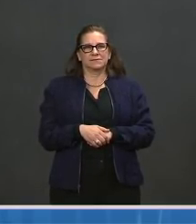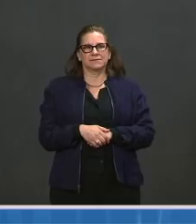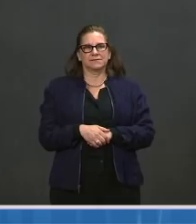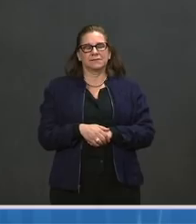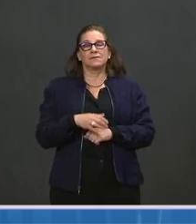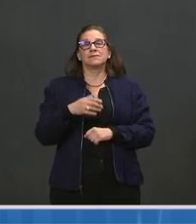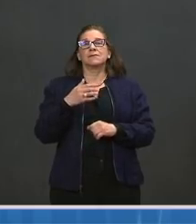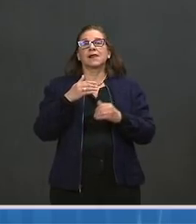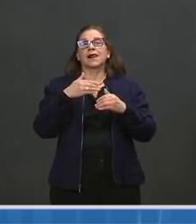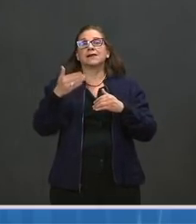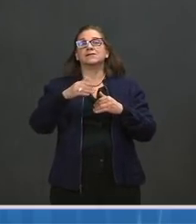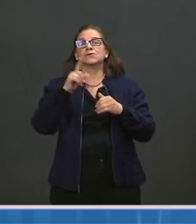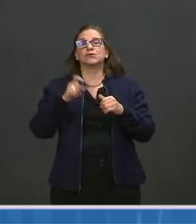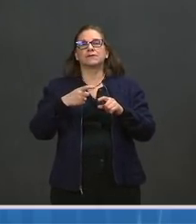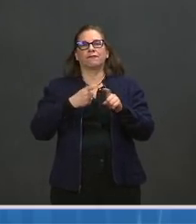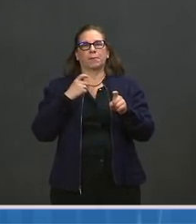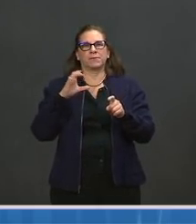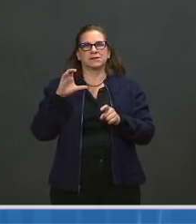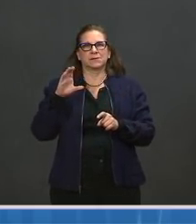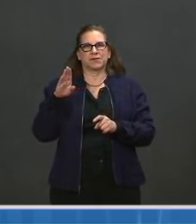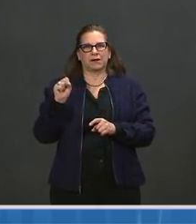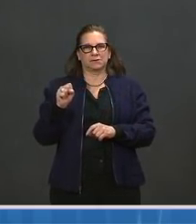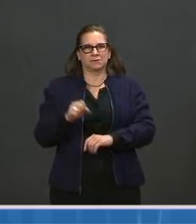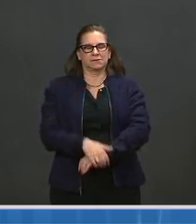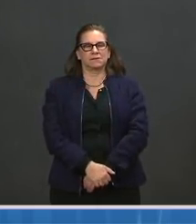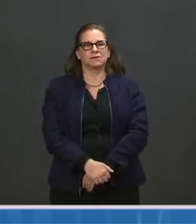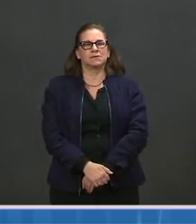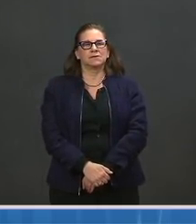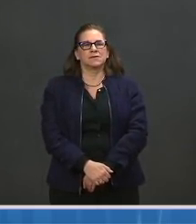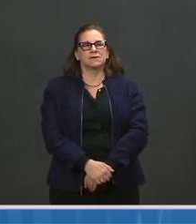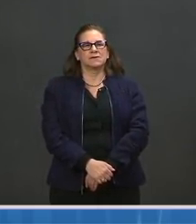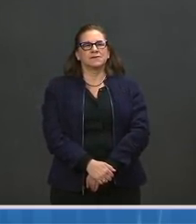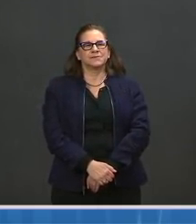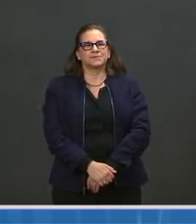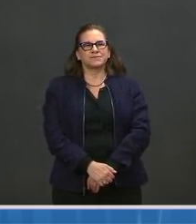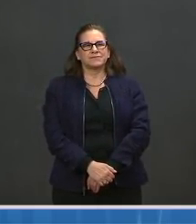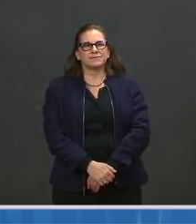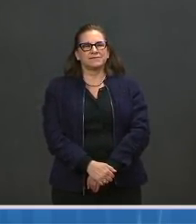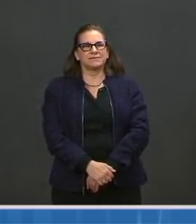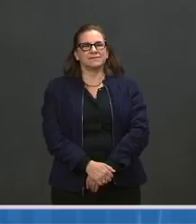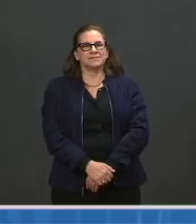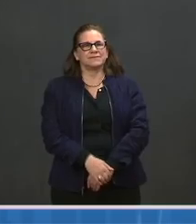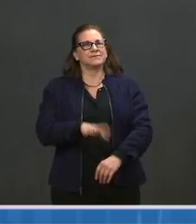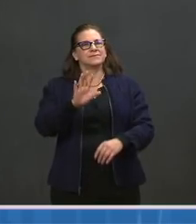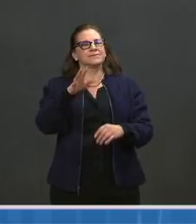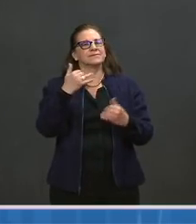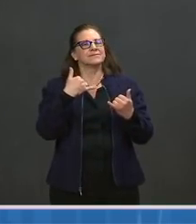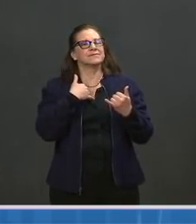The Press: Thank you. How do you plan to deal with hesitancy surrounding the AstraZeneca vaccine in particular?